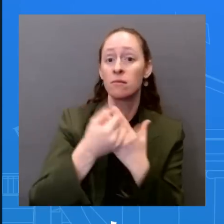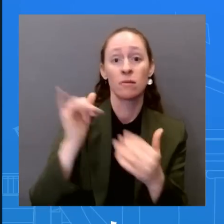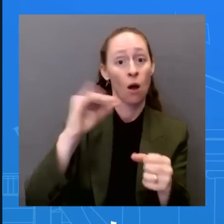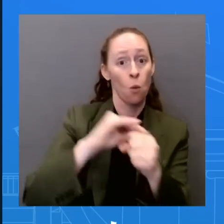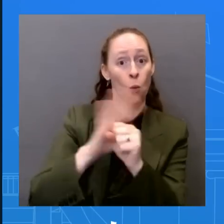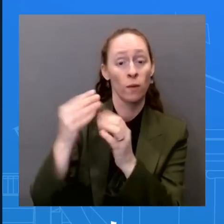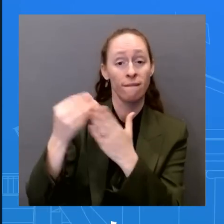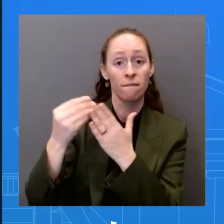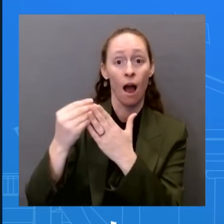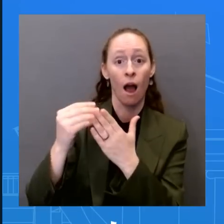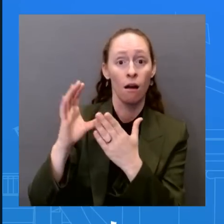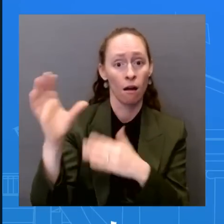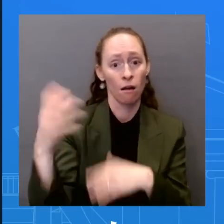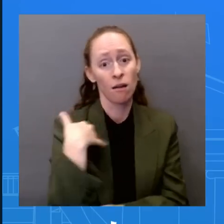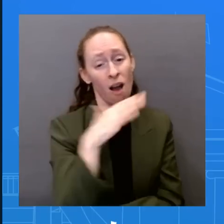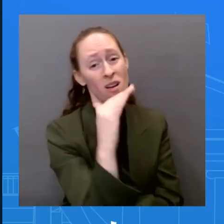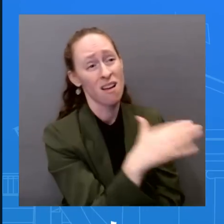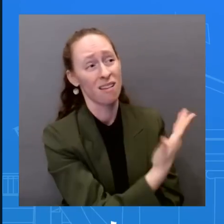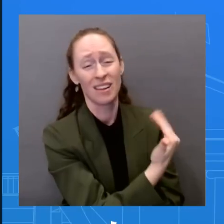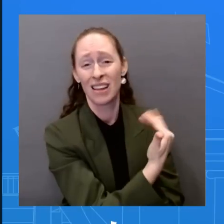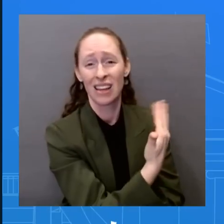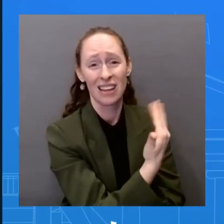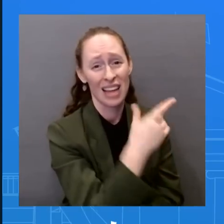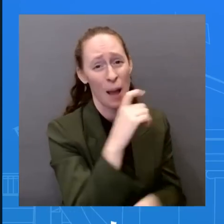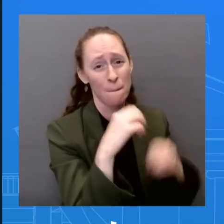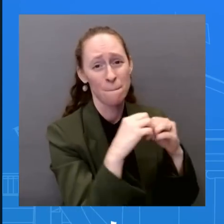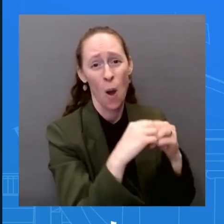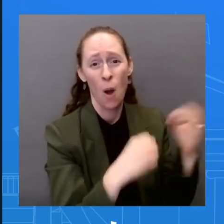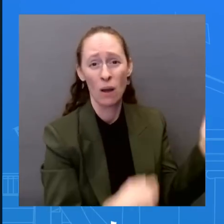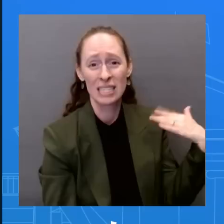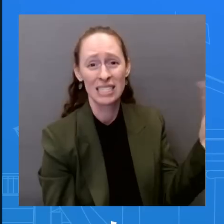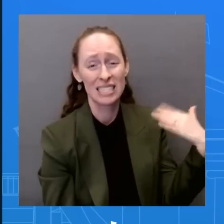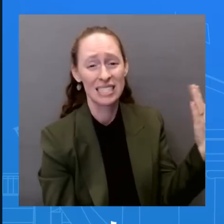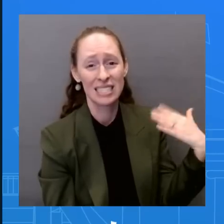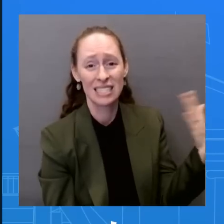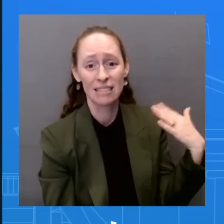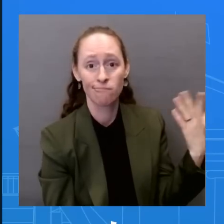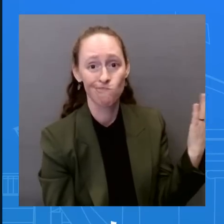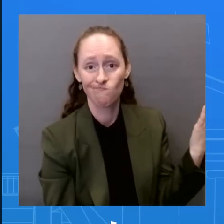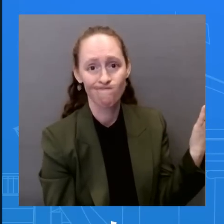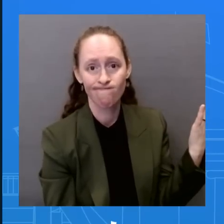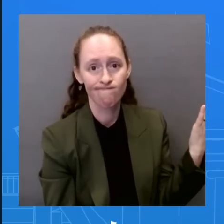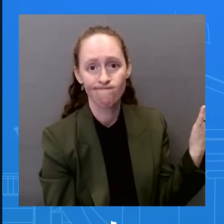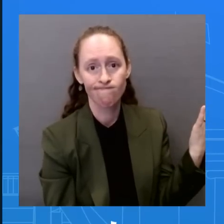we would have to make different trade -- tradeoffs and repurpose a previously allocated funding.